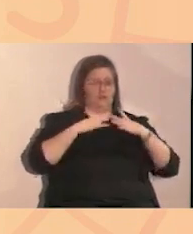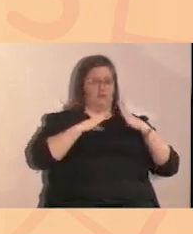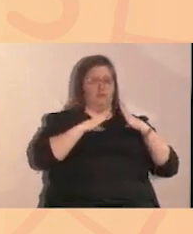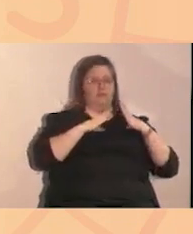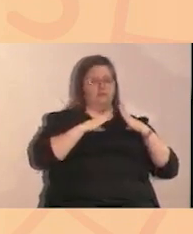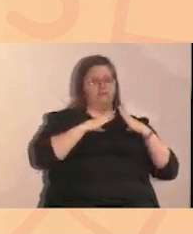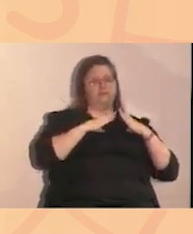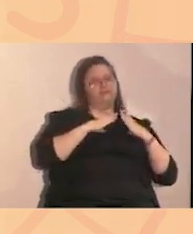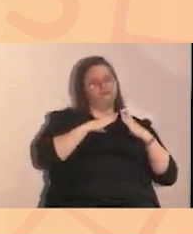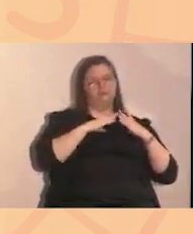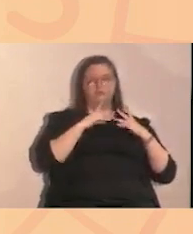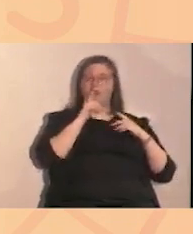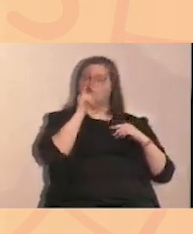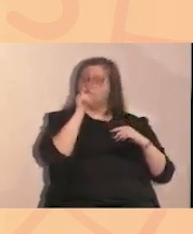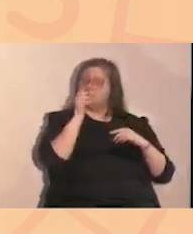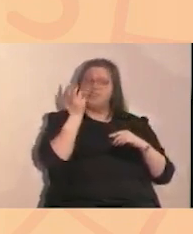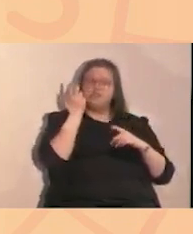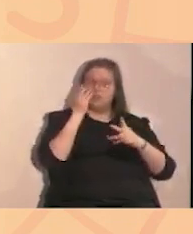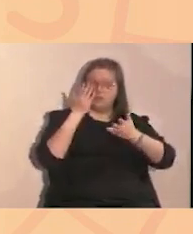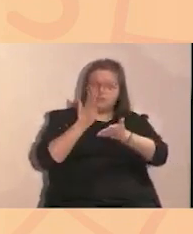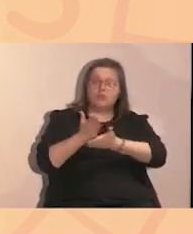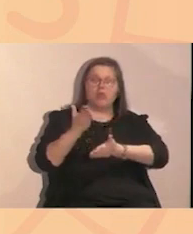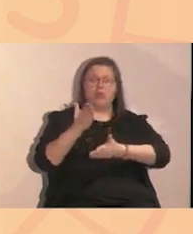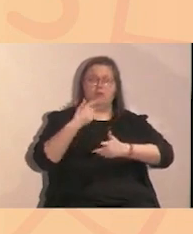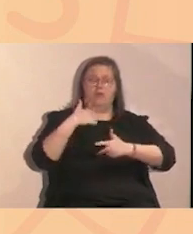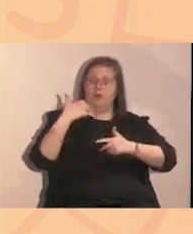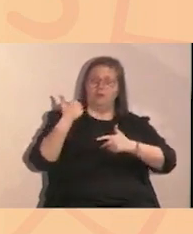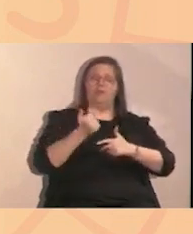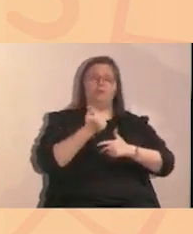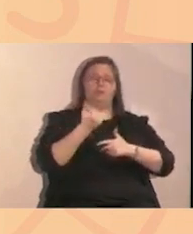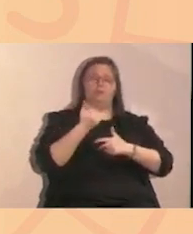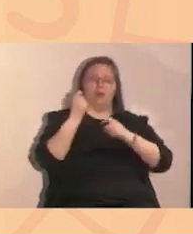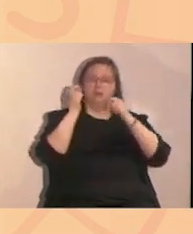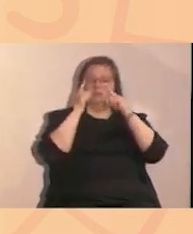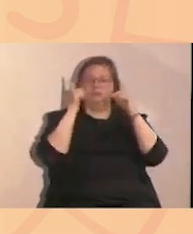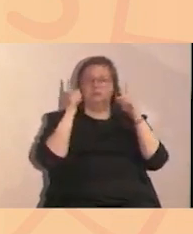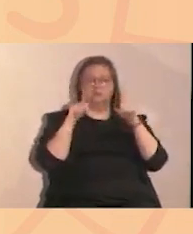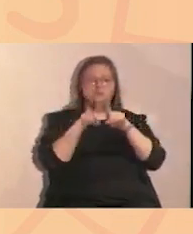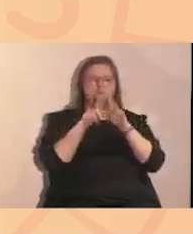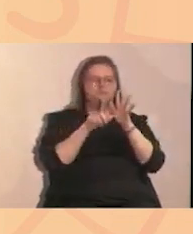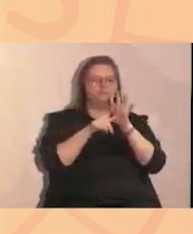it was a potential future, not a reality. But I had to face it. Around the same time, I also found myself acknowledging